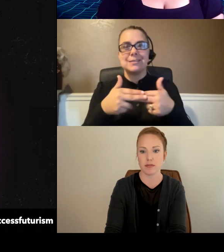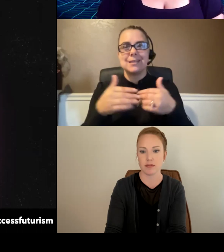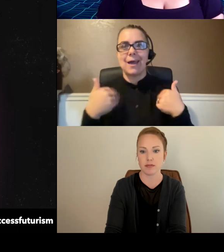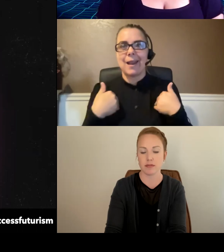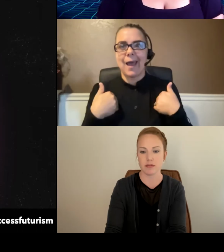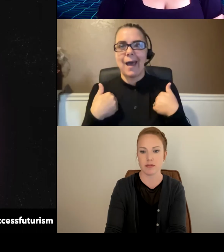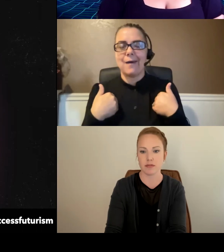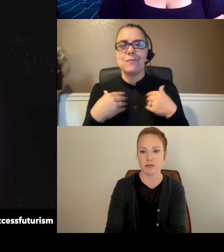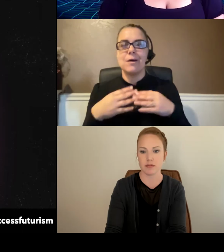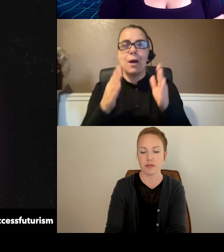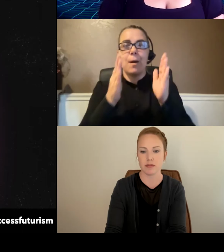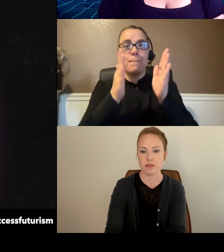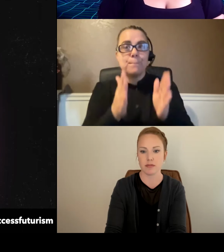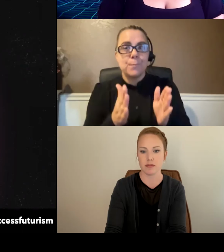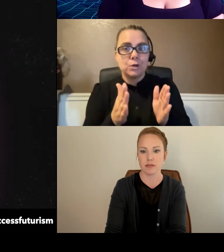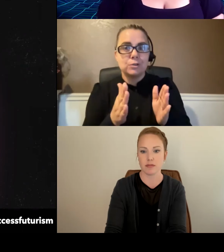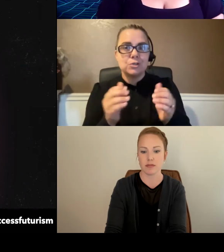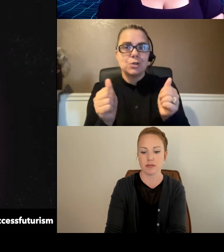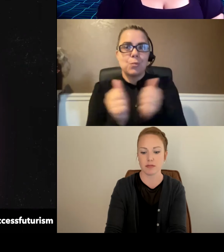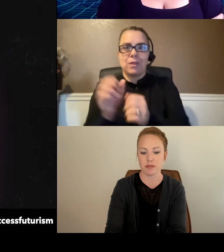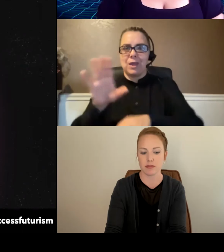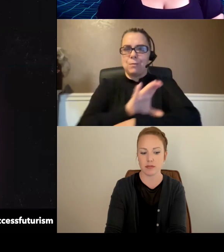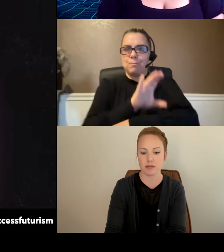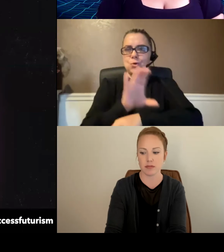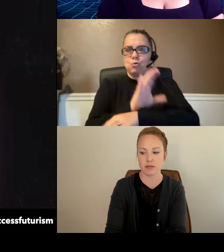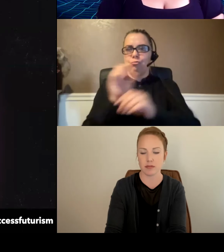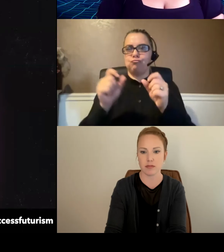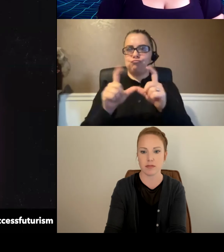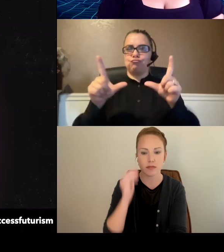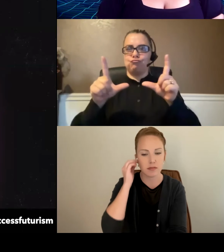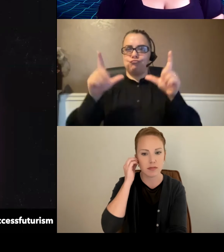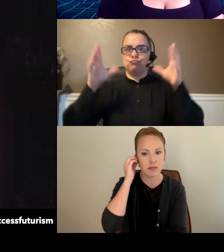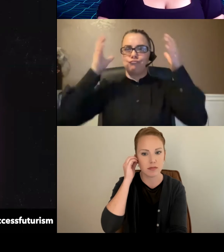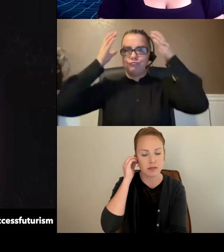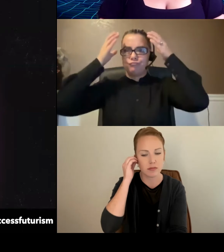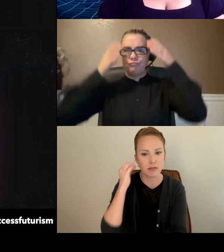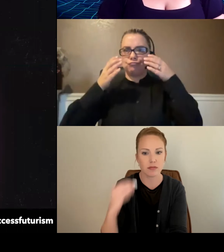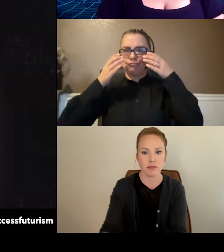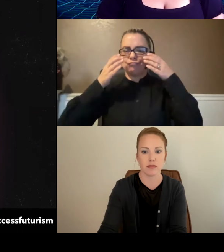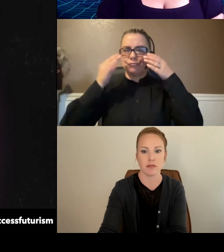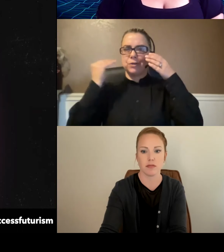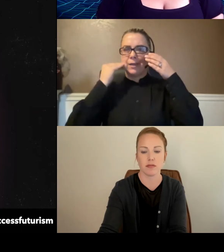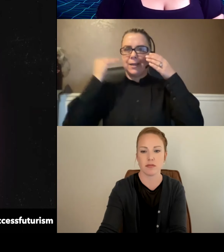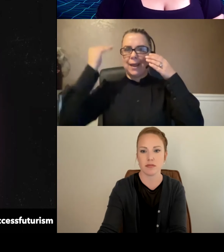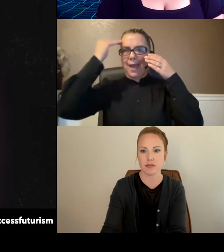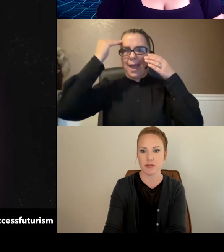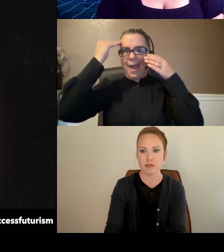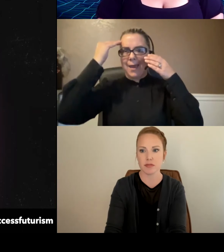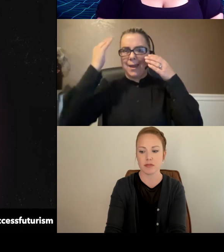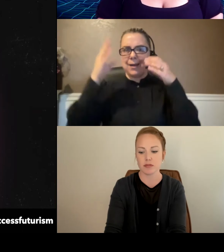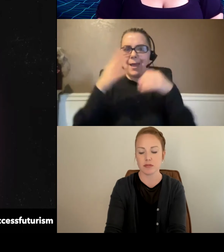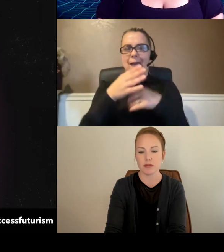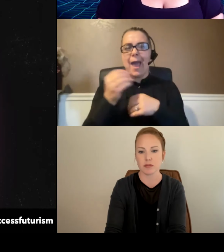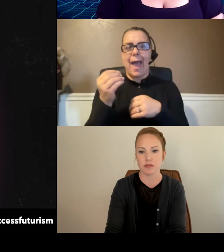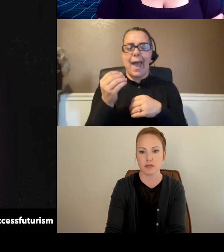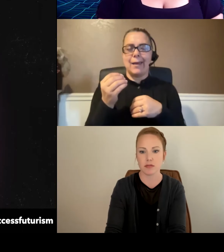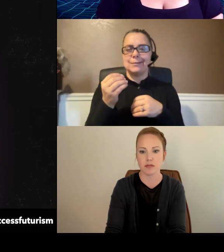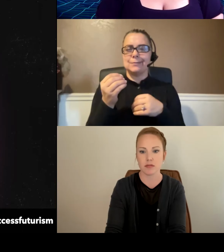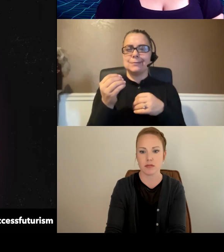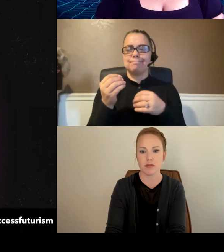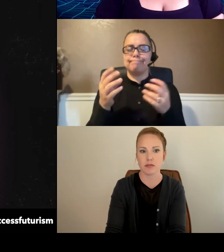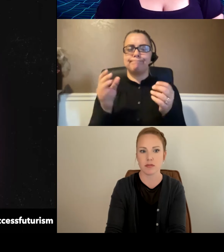has a monitor with a loading symbol on it as the head and they are kind of in a meditative pose.